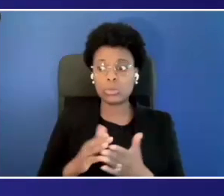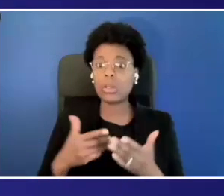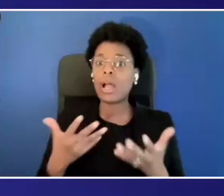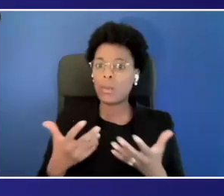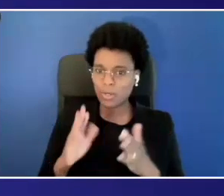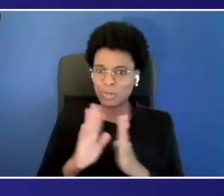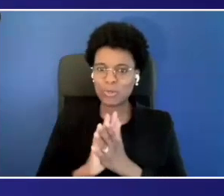I met with financial advisors to talk about my options and the only option I had was to take on extreme amounts of debt.